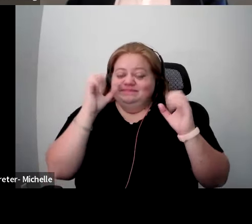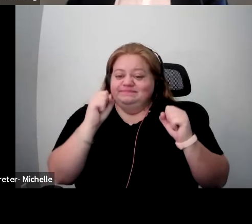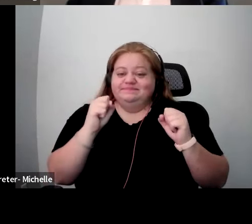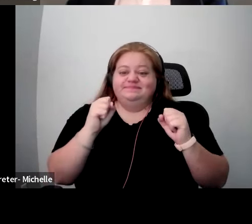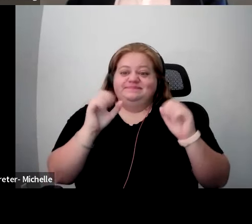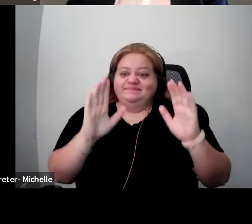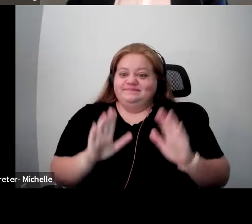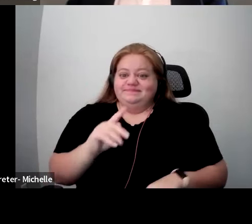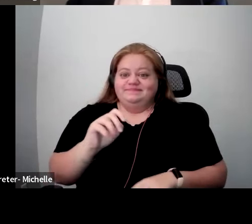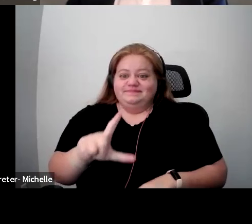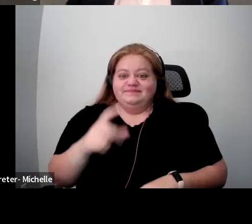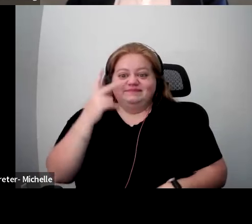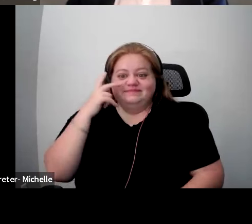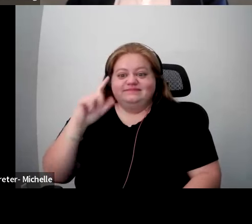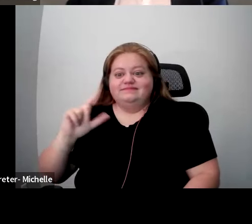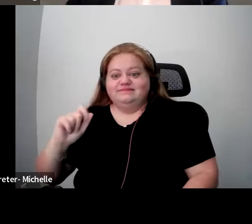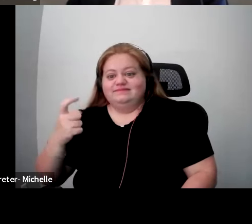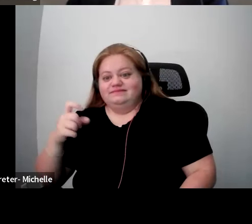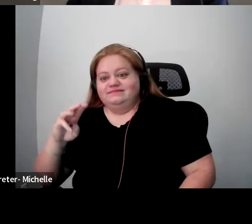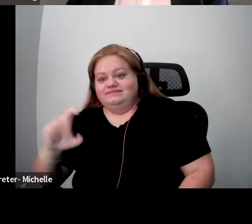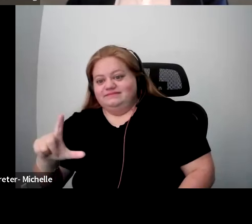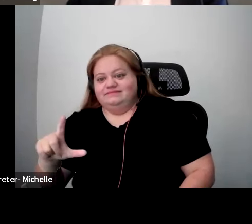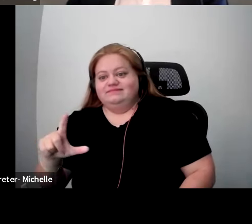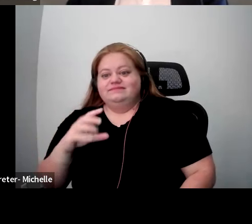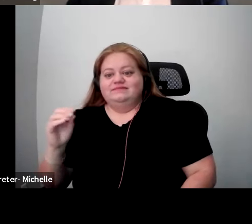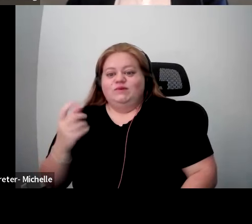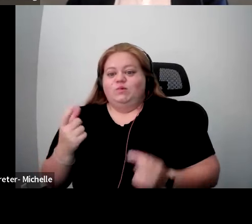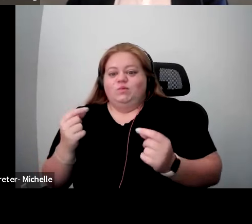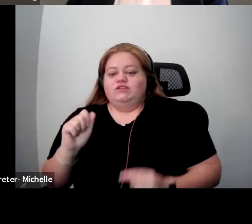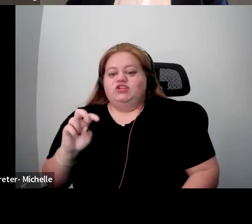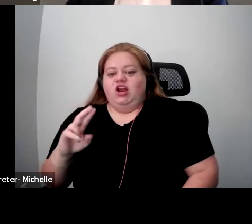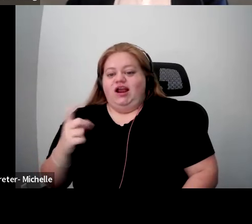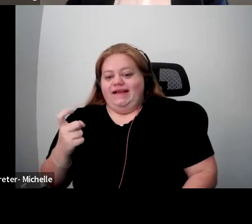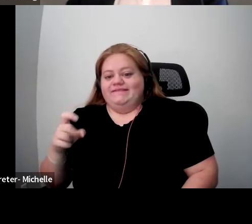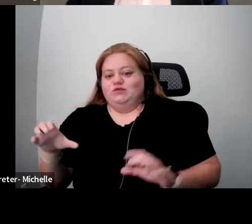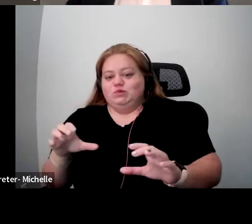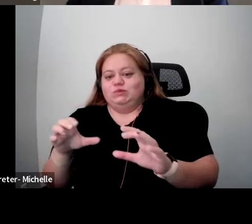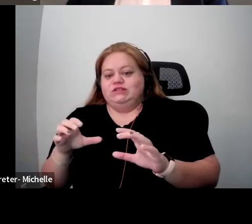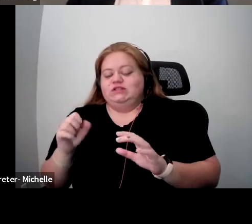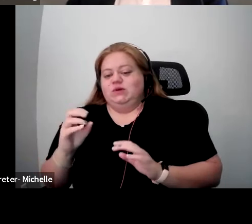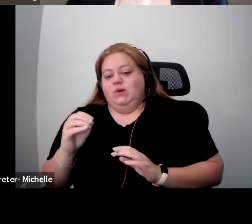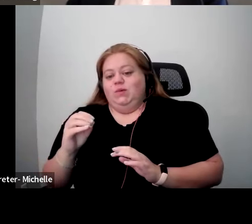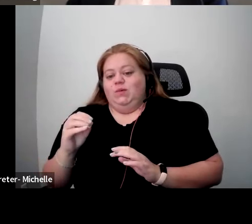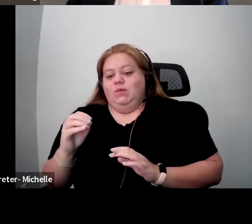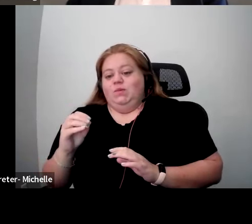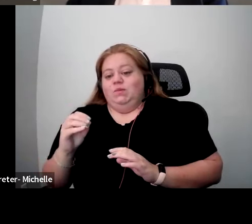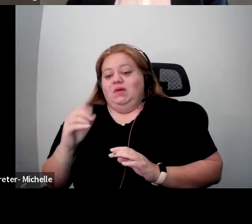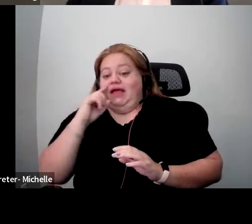we see in LaTeXML and what arXiv is doing. And so I'd just watch this space. And I think it's going to be--